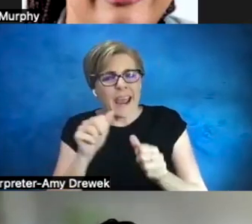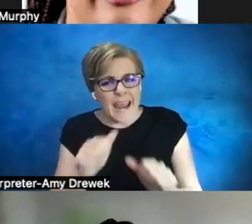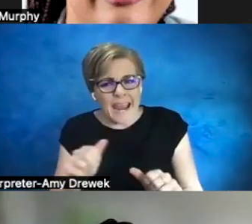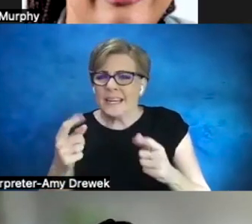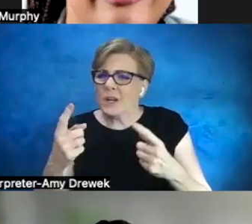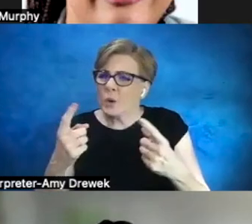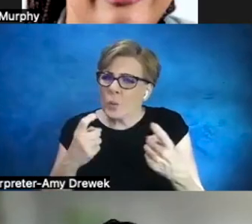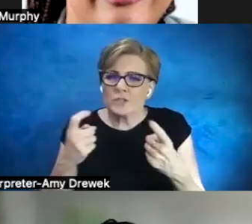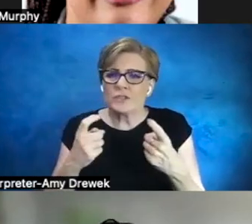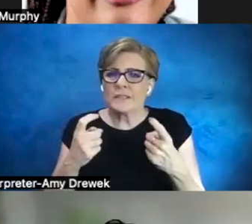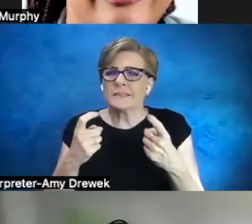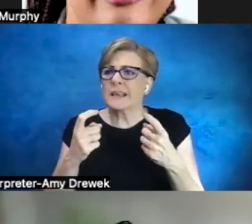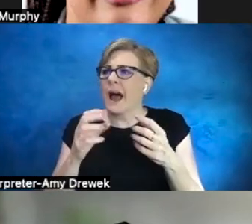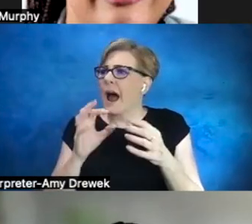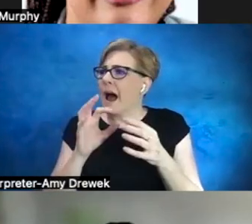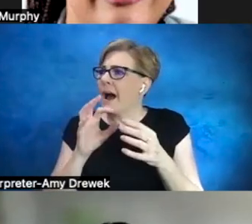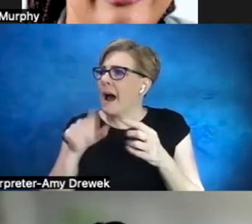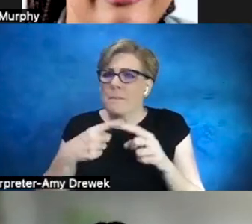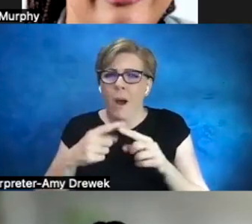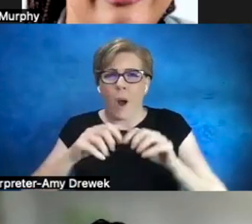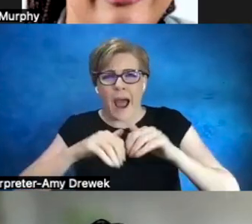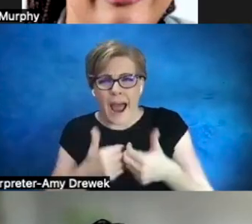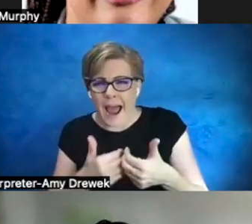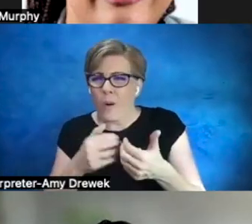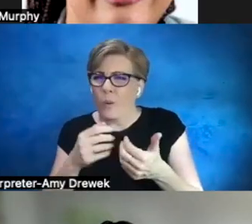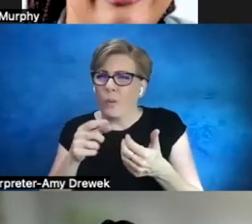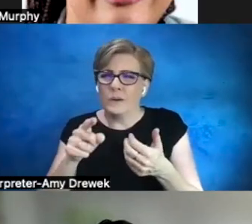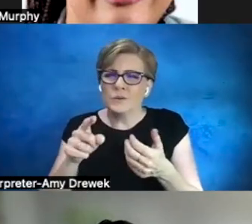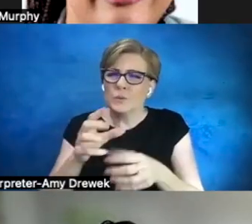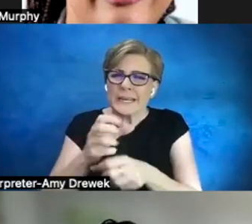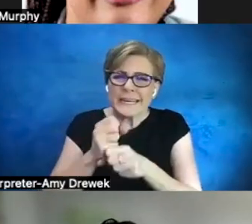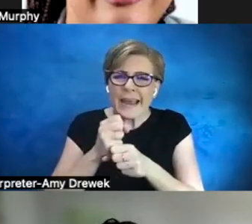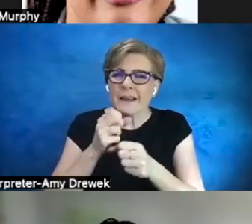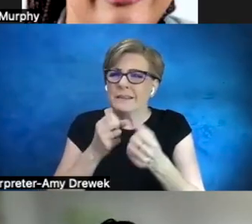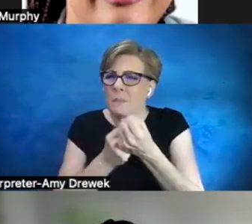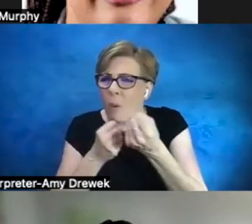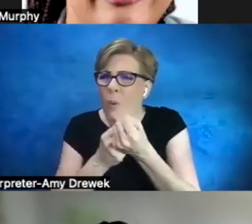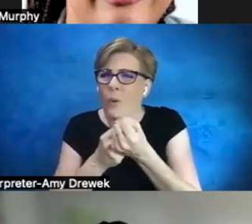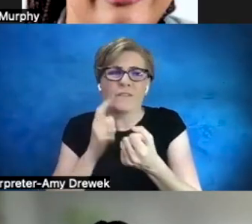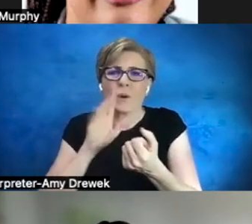with programmatic support, figuring out where or when to have an event, or how to